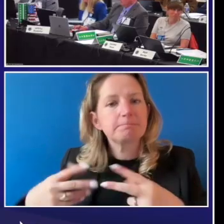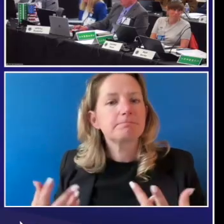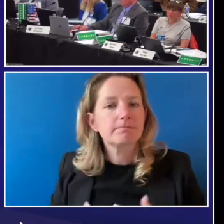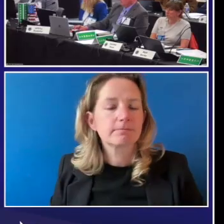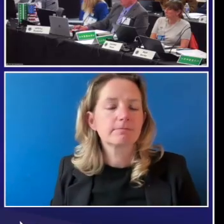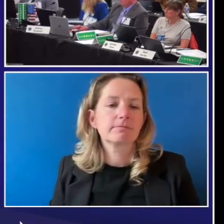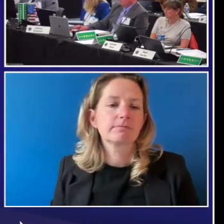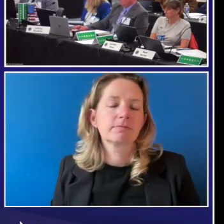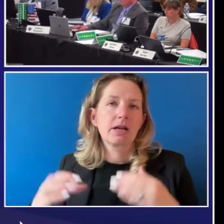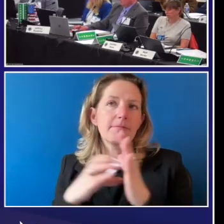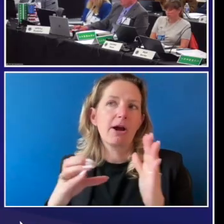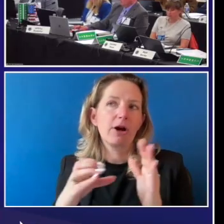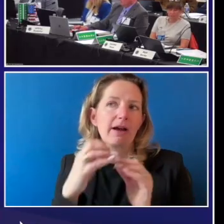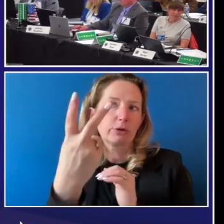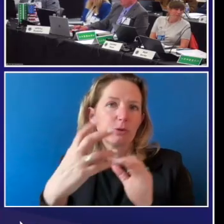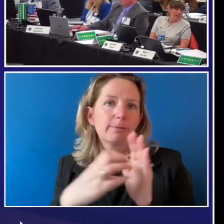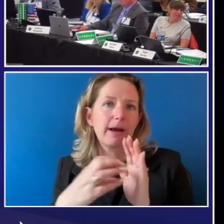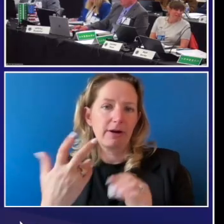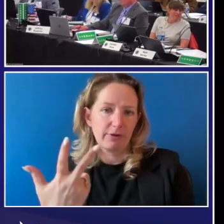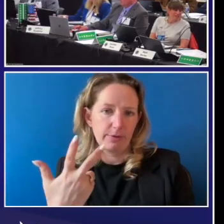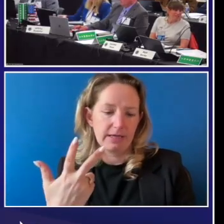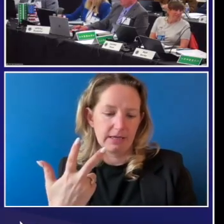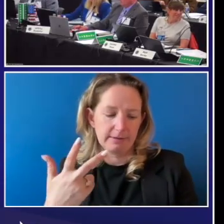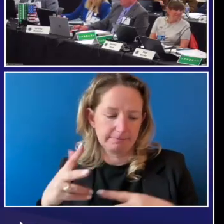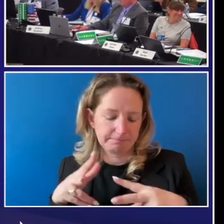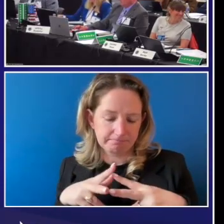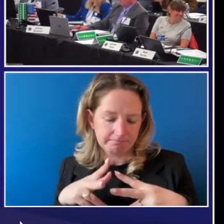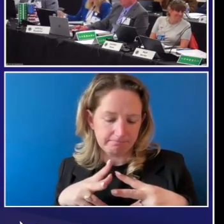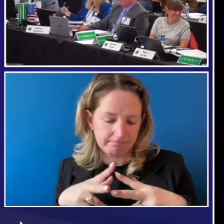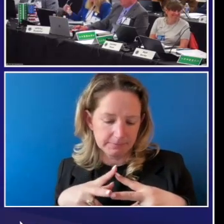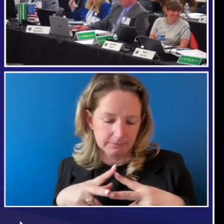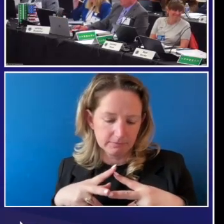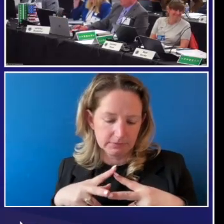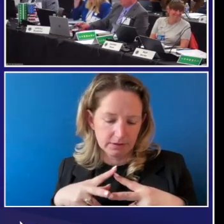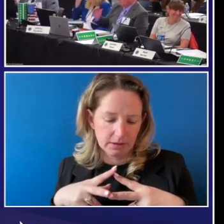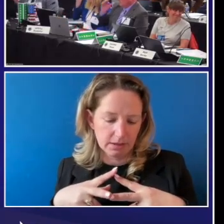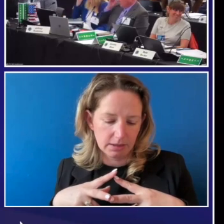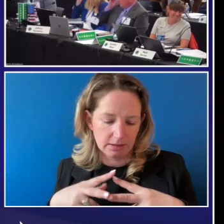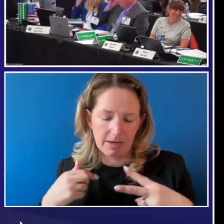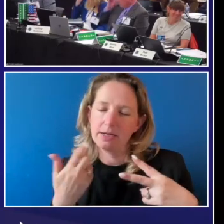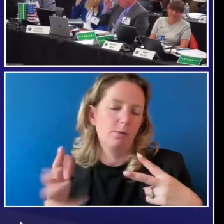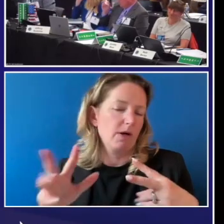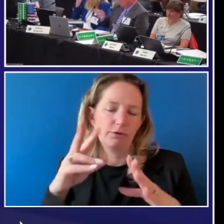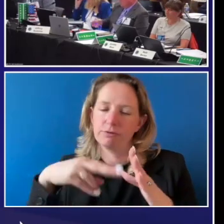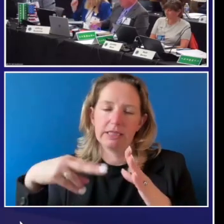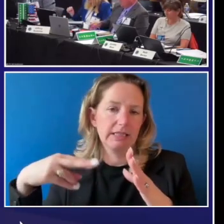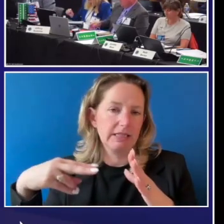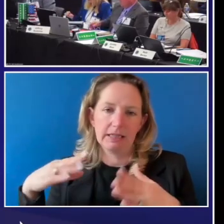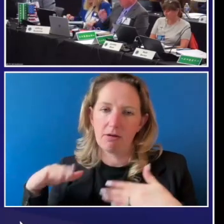paragraphs 2 and three, um, I don't necessarily want to read them all out, uh, if I if I don't